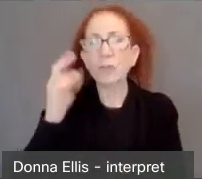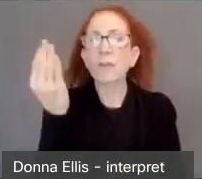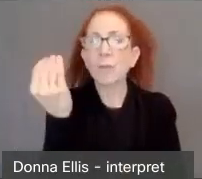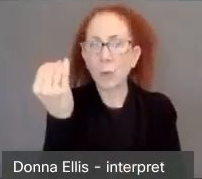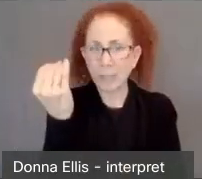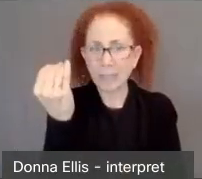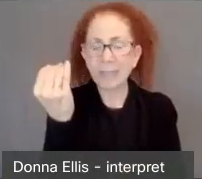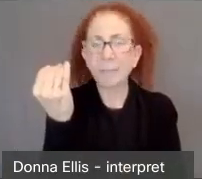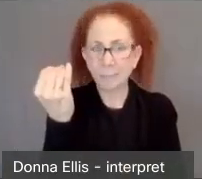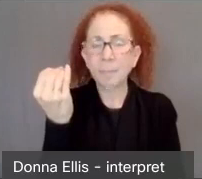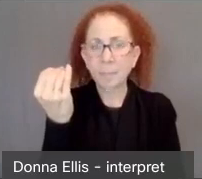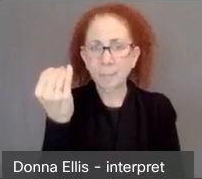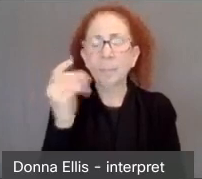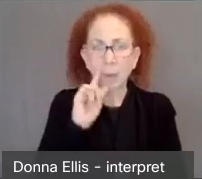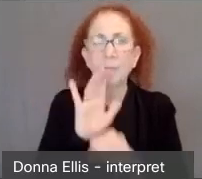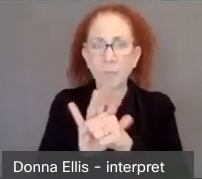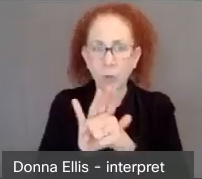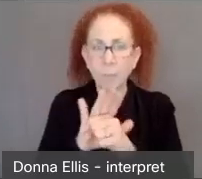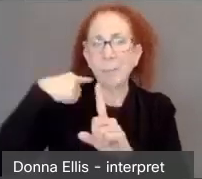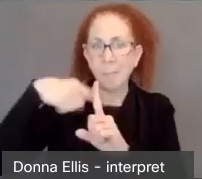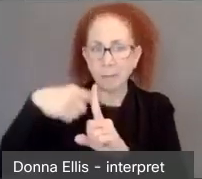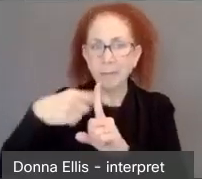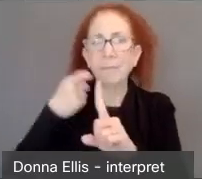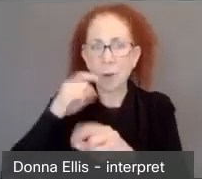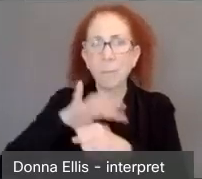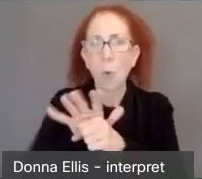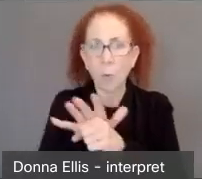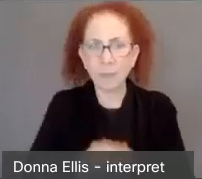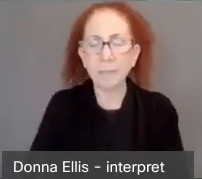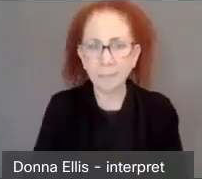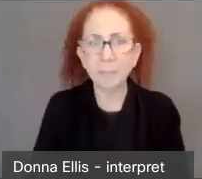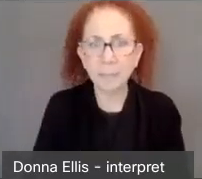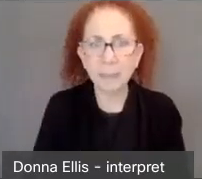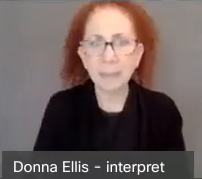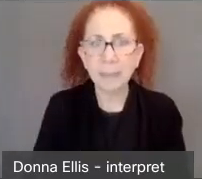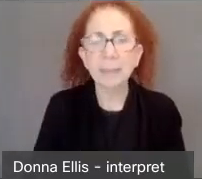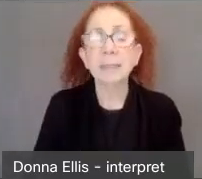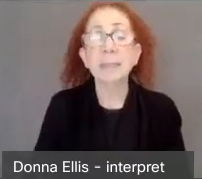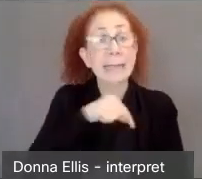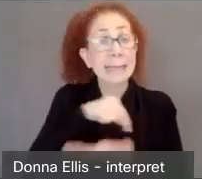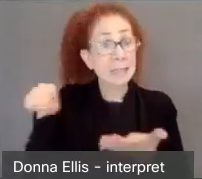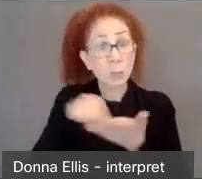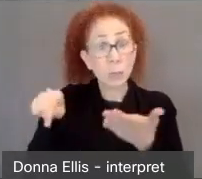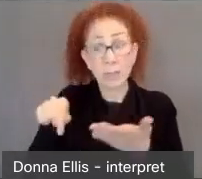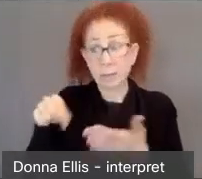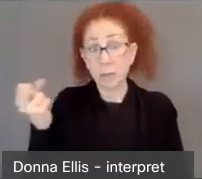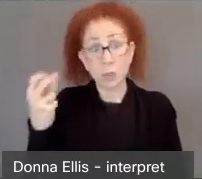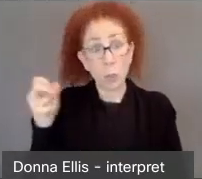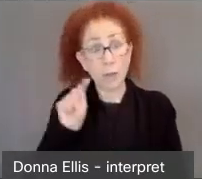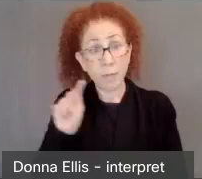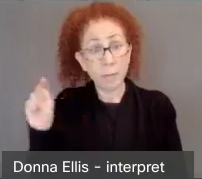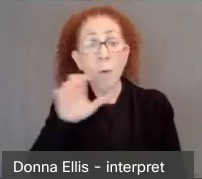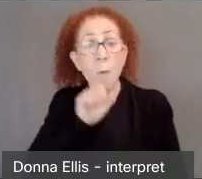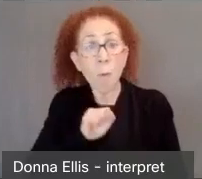deaths confirmed positive from COVID-19. This week, these 12 individuals ranged in age from 34